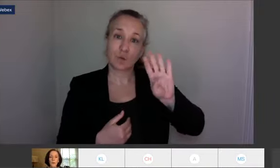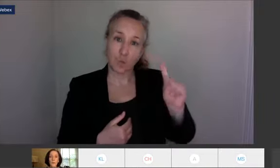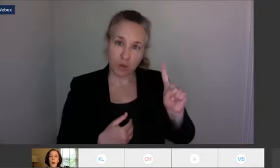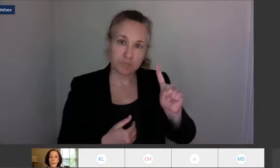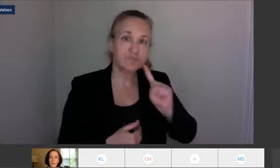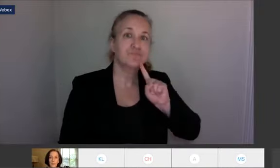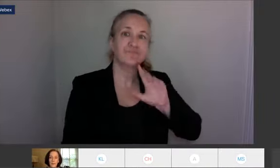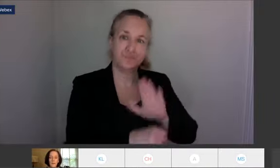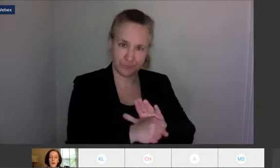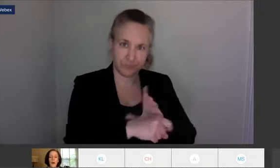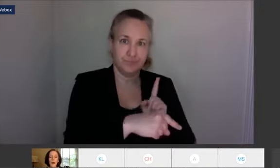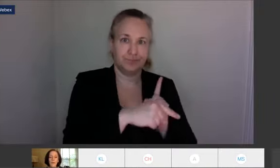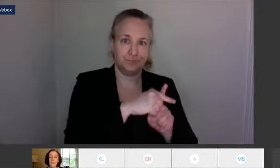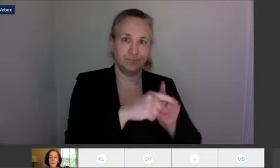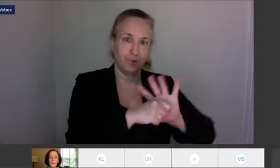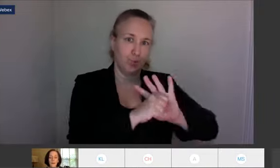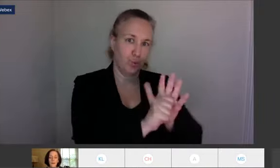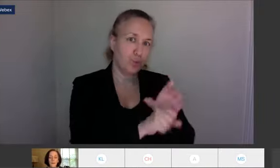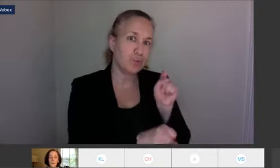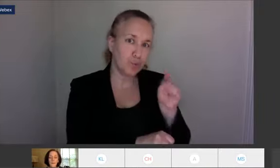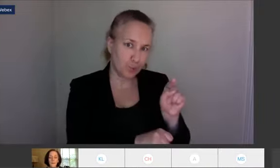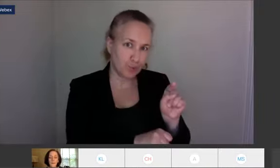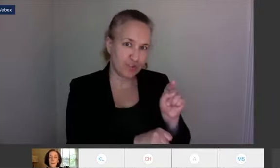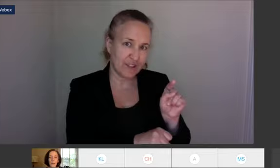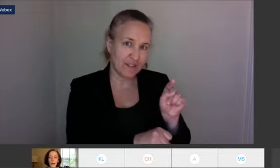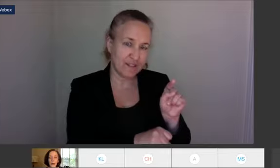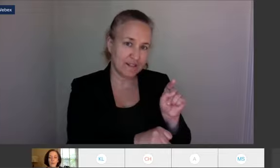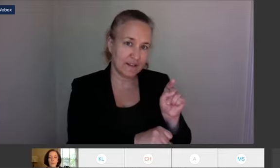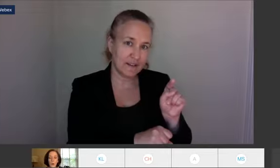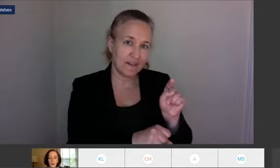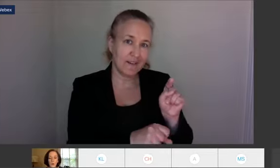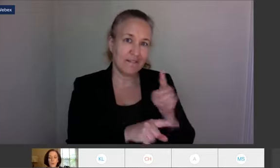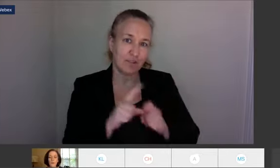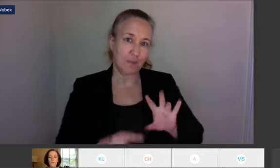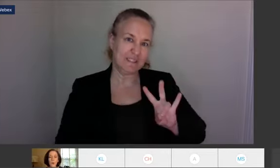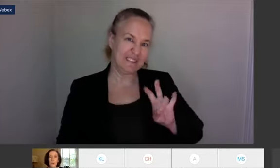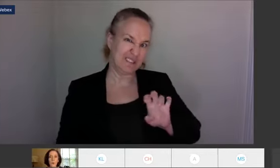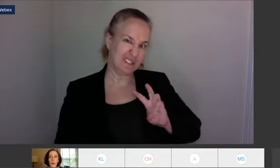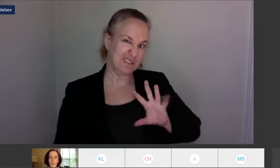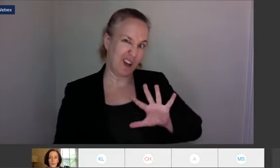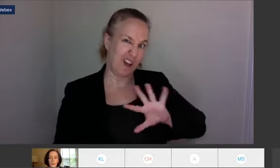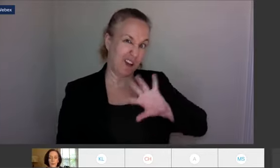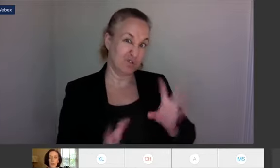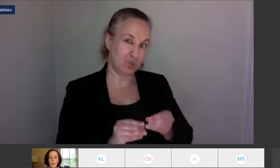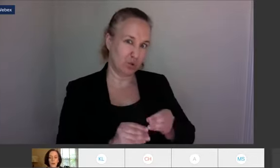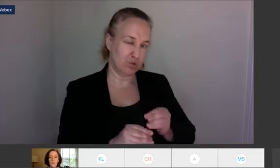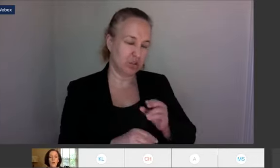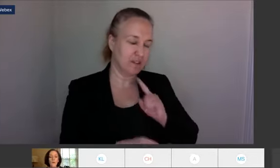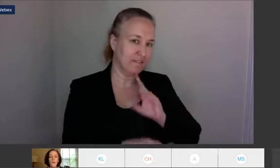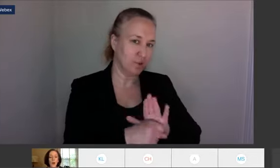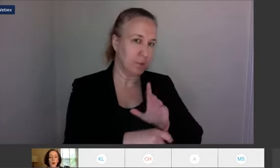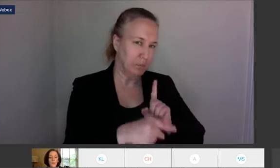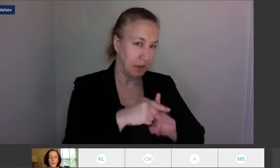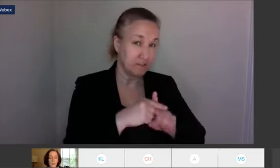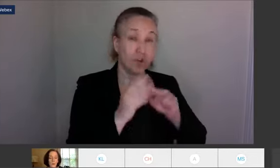positives of the 765 total confirmed positive so long term care facility